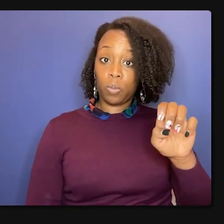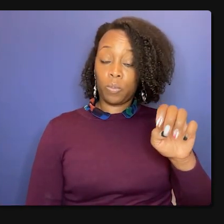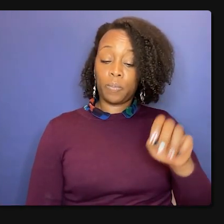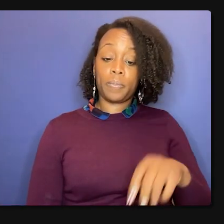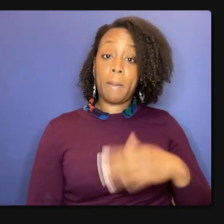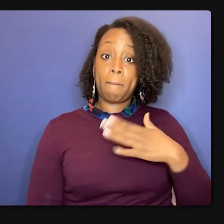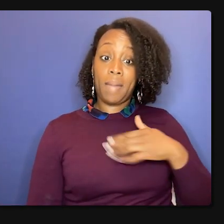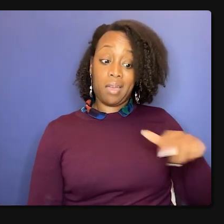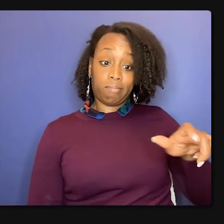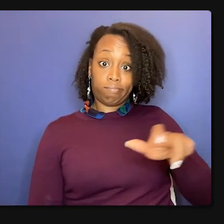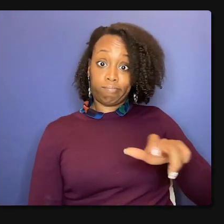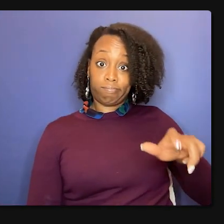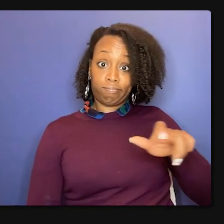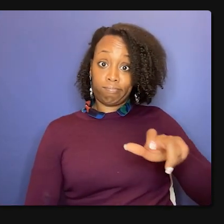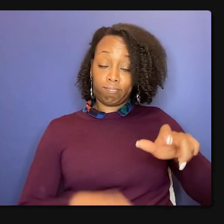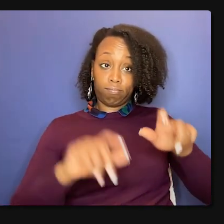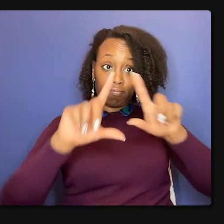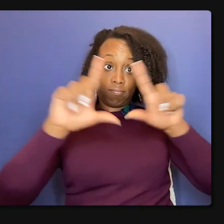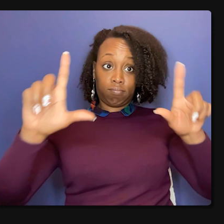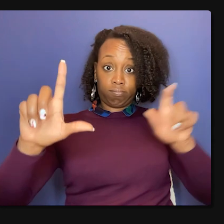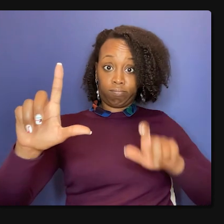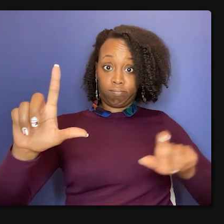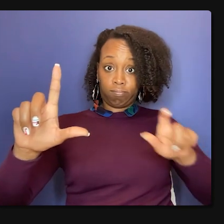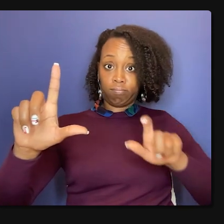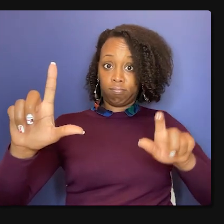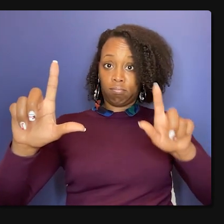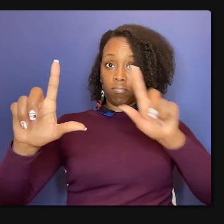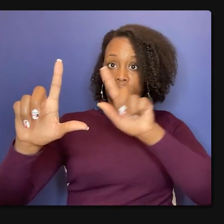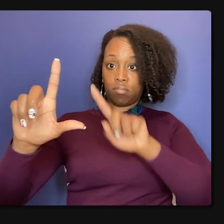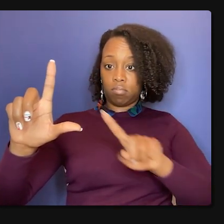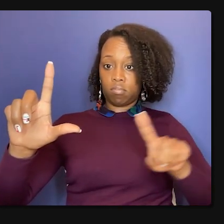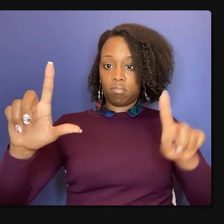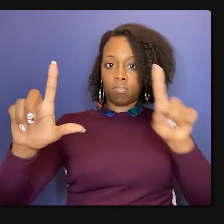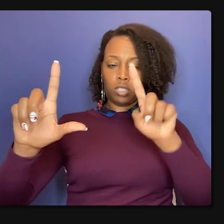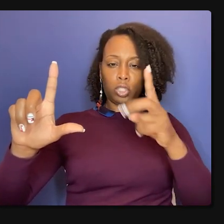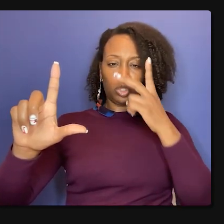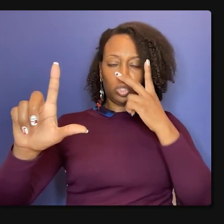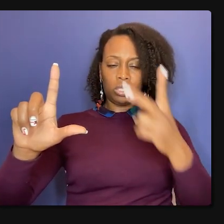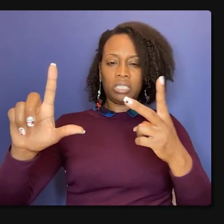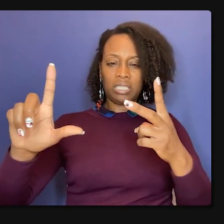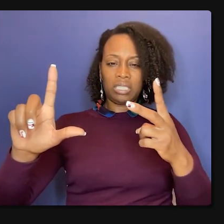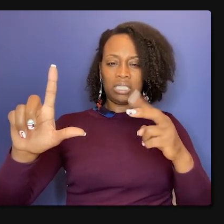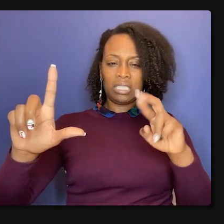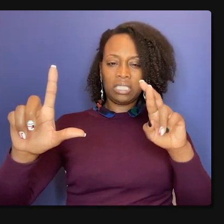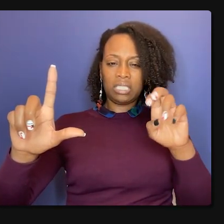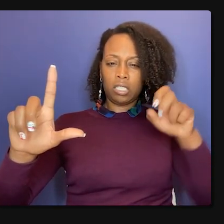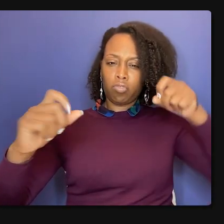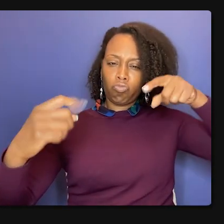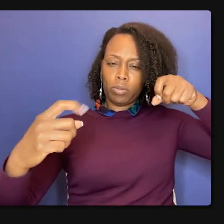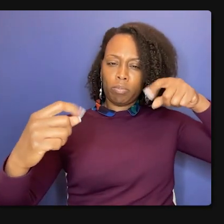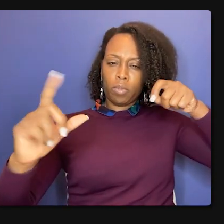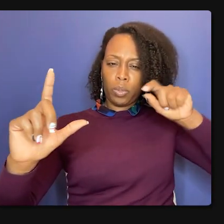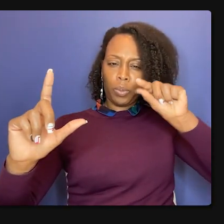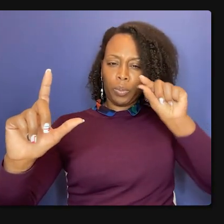As I hover my mouse over the window, you can see a remote cursor following along.